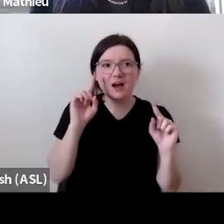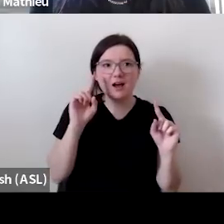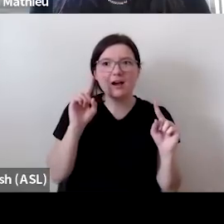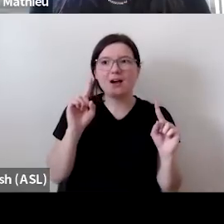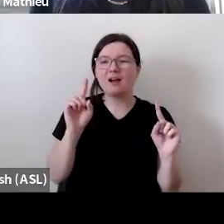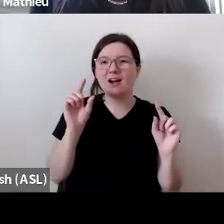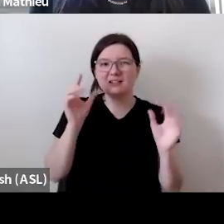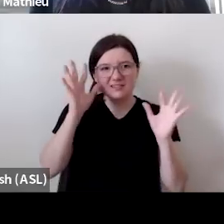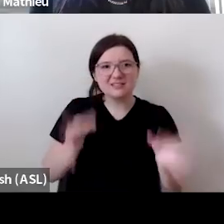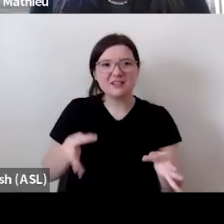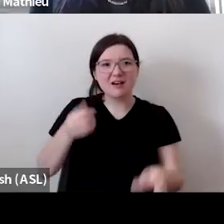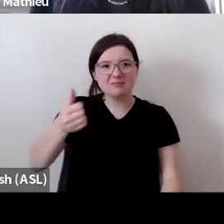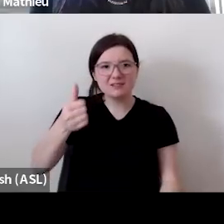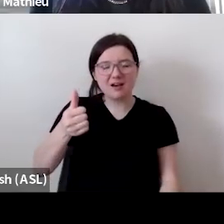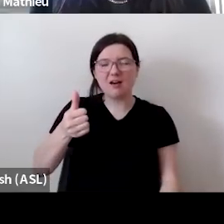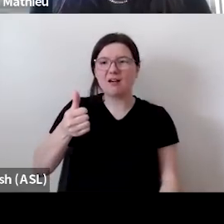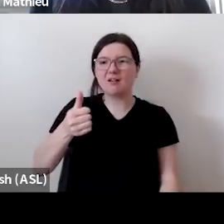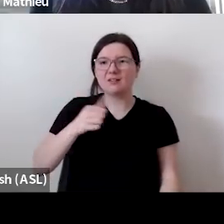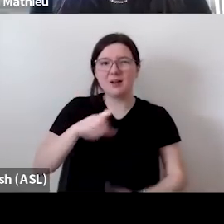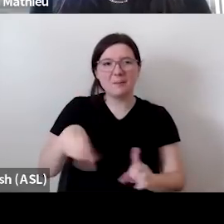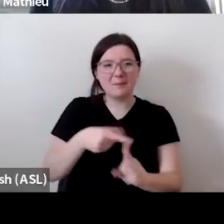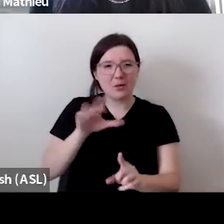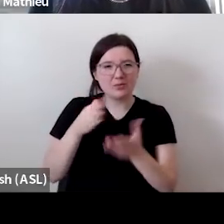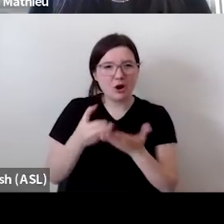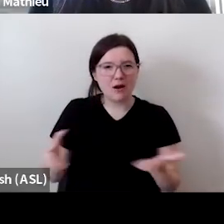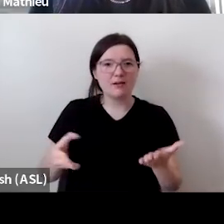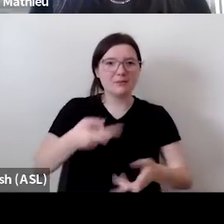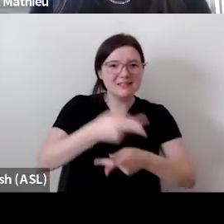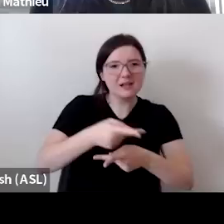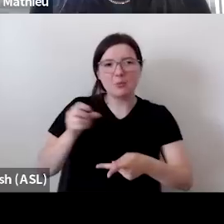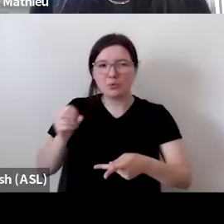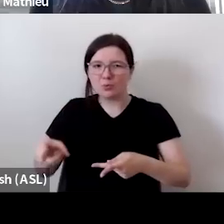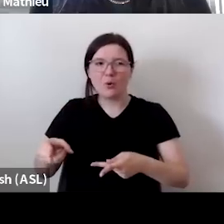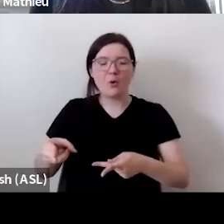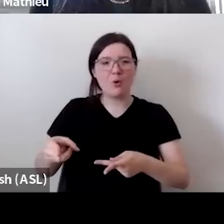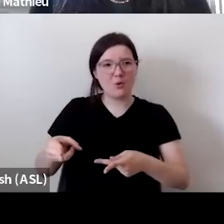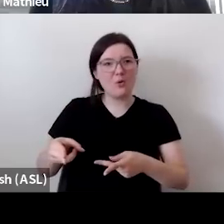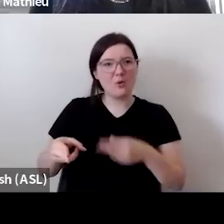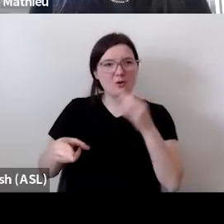after you leave the military. But I would say based on the research,